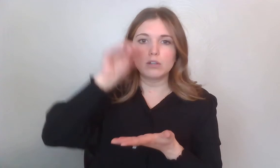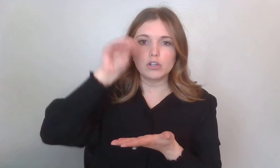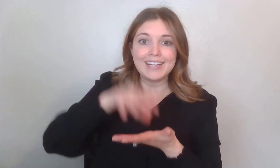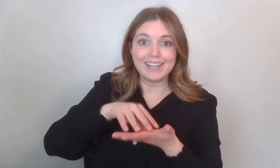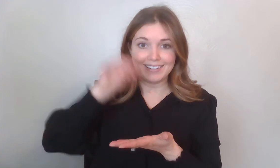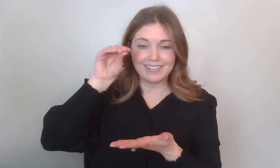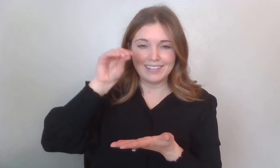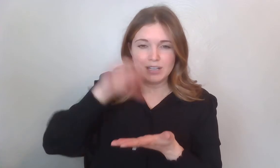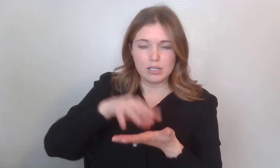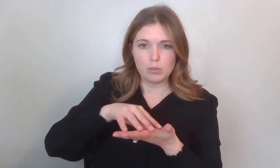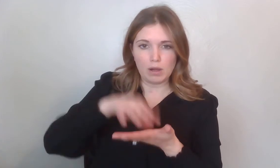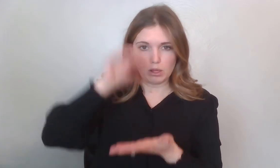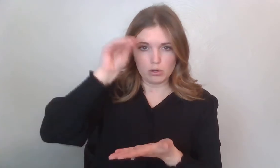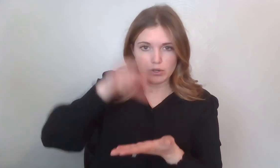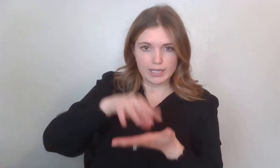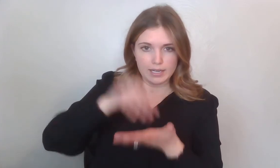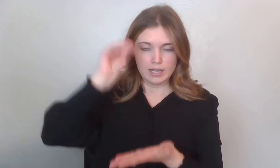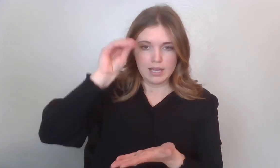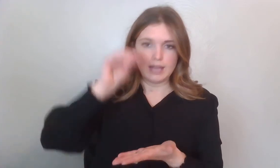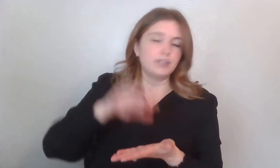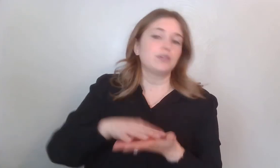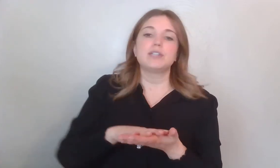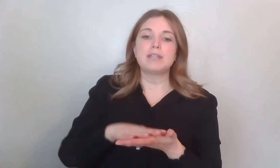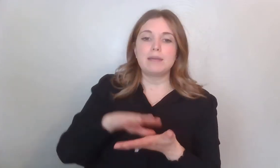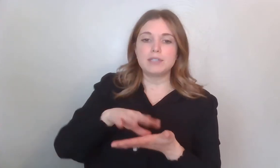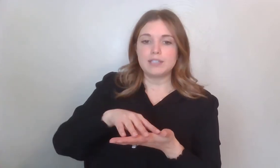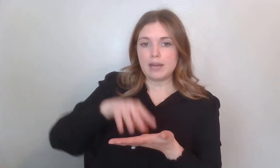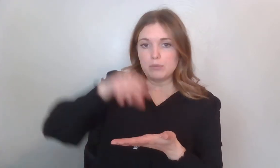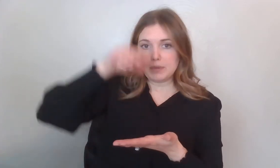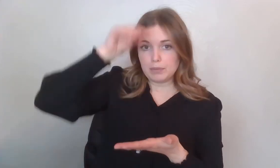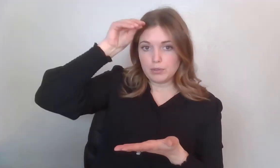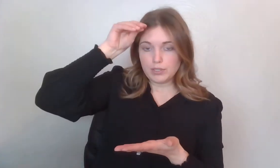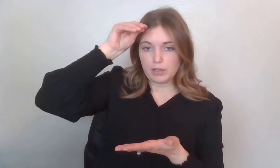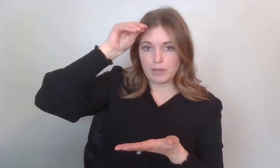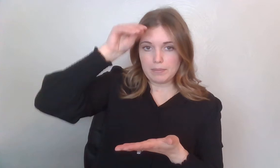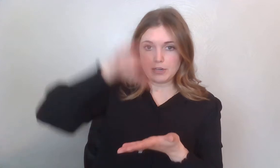LEARNING. You are LEARNING. And so sometimes the sign will be produced all the way up here,